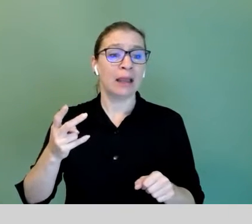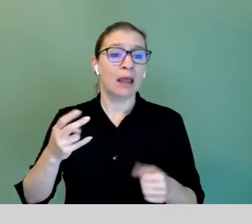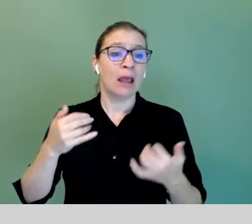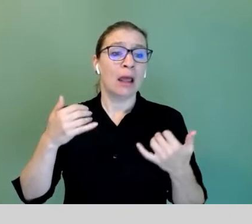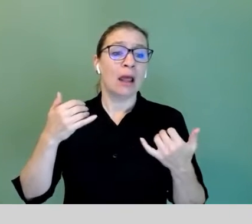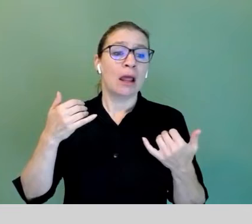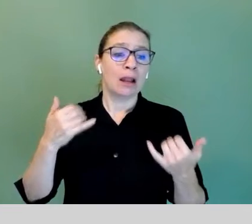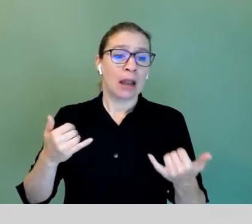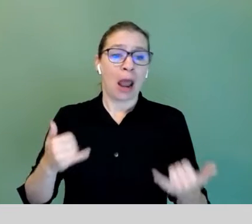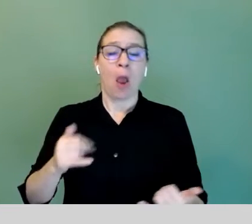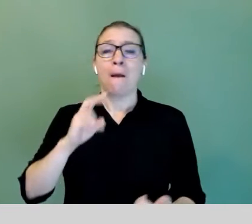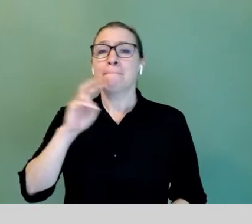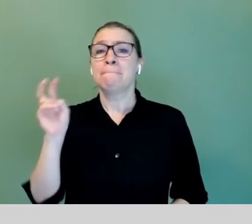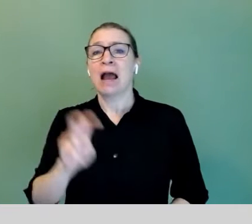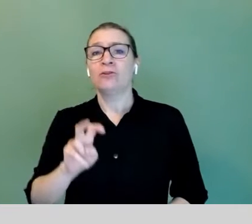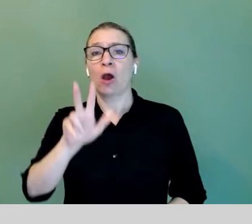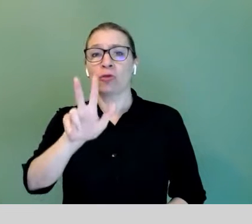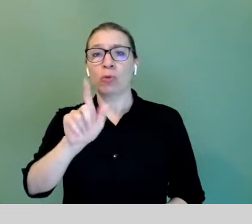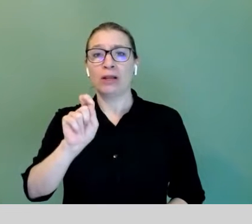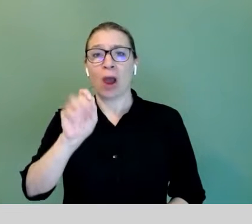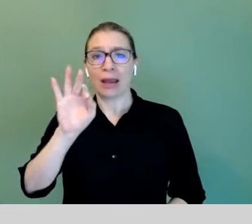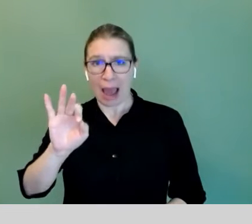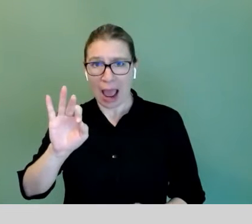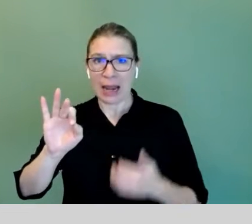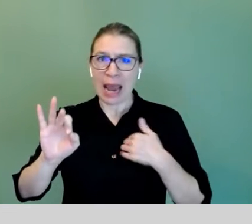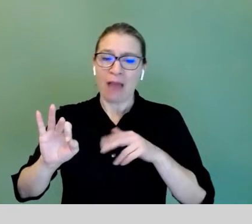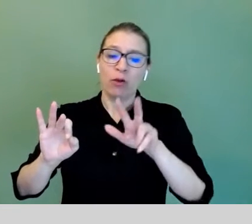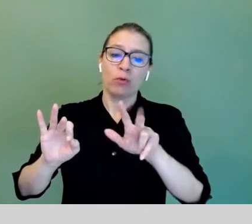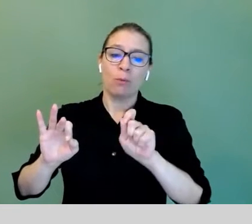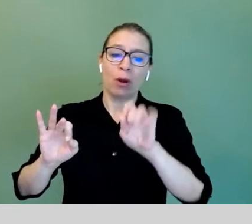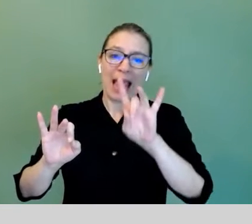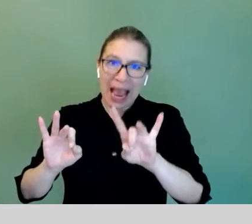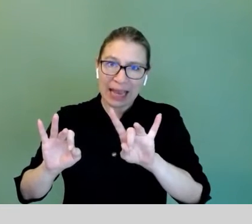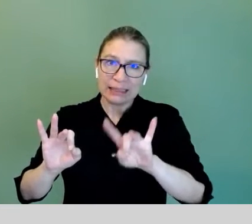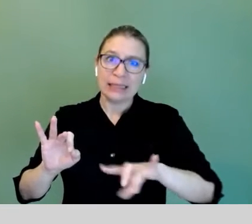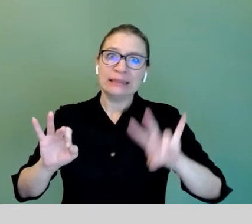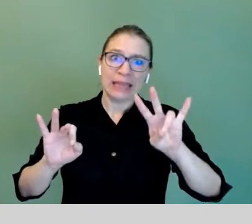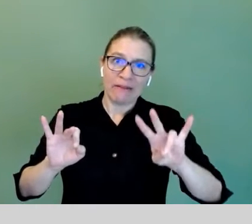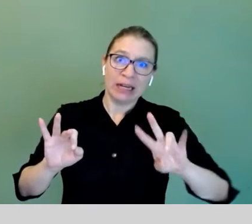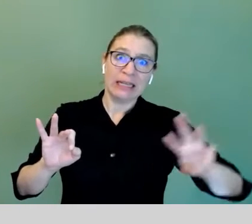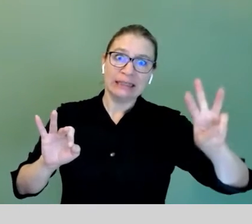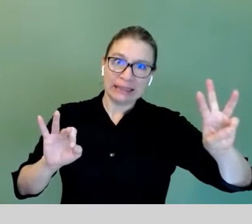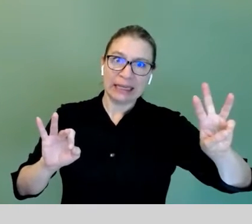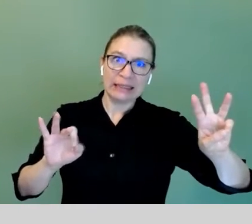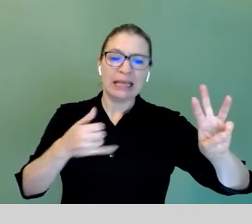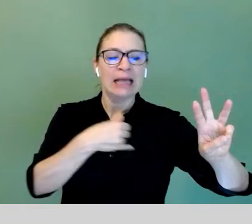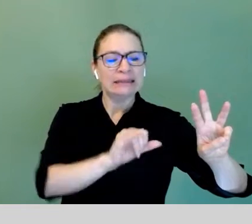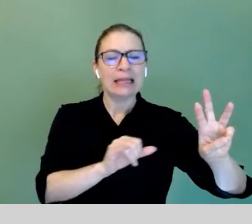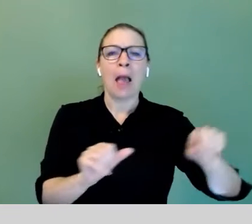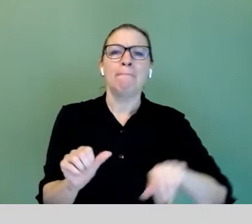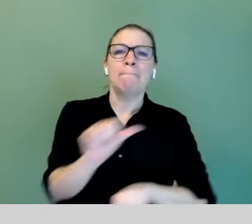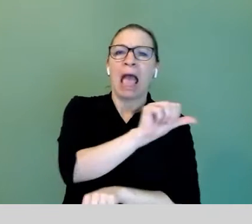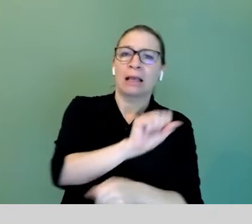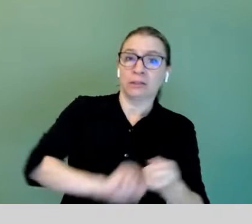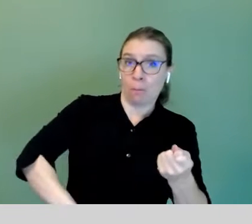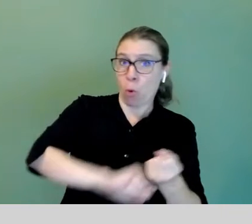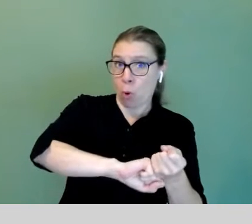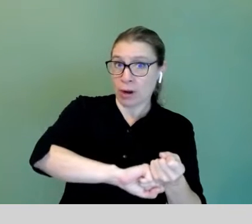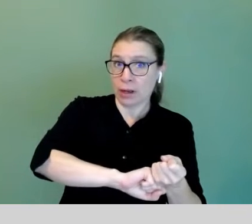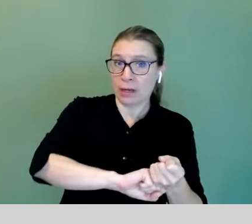that it is the time of Python 3.9. There is 3.8, 3.7, and 3.6 that are still back-supported,